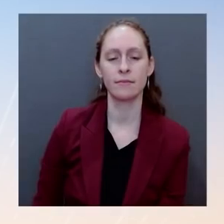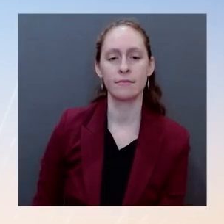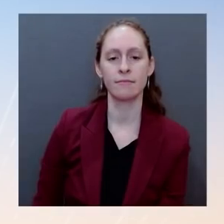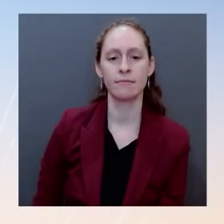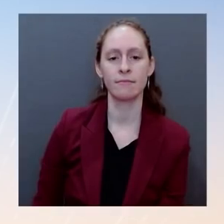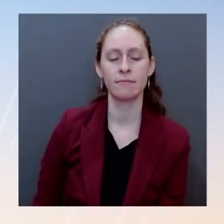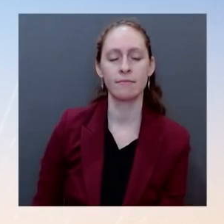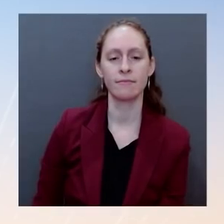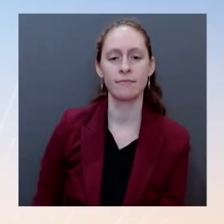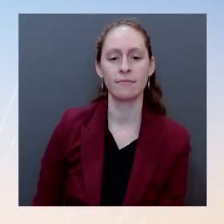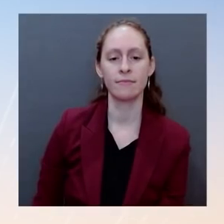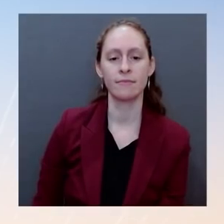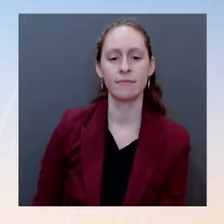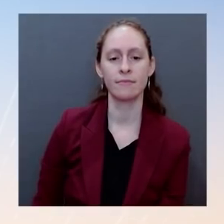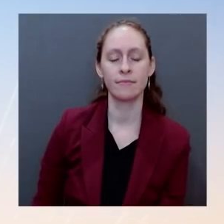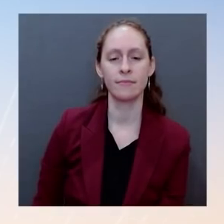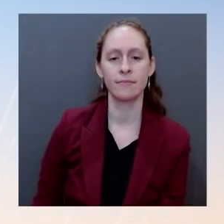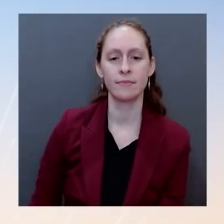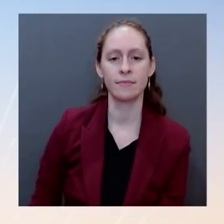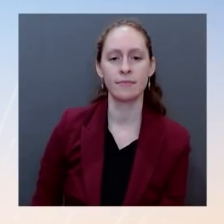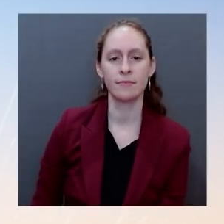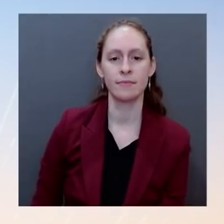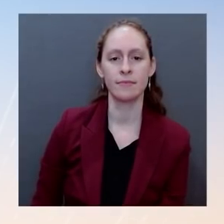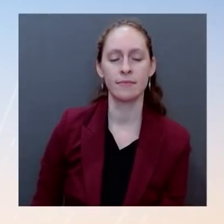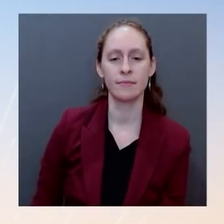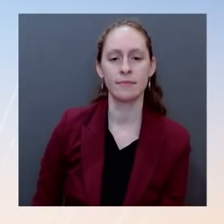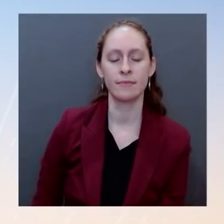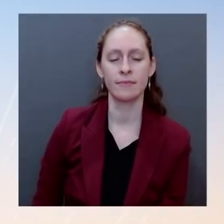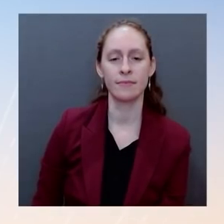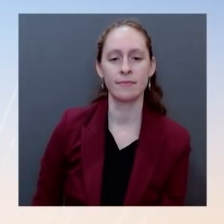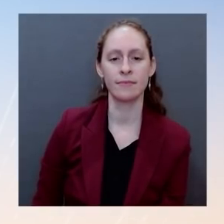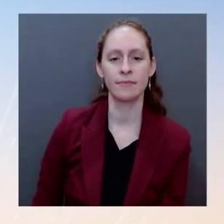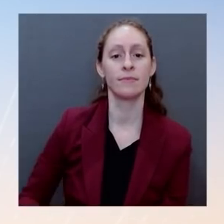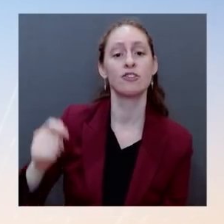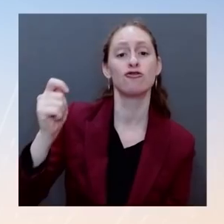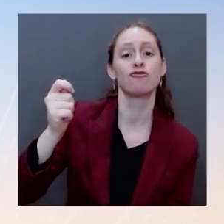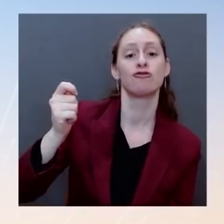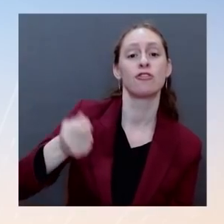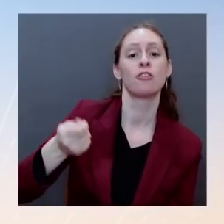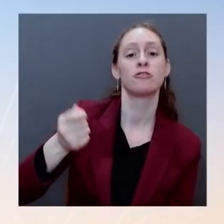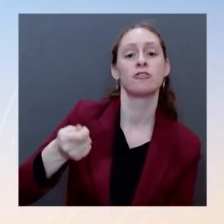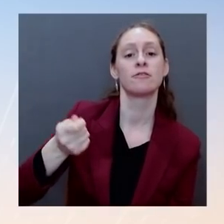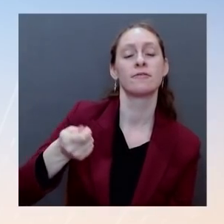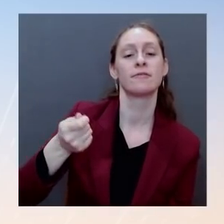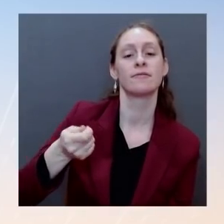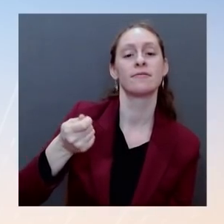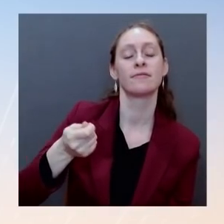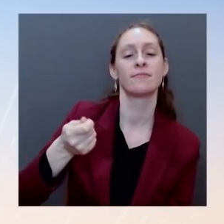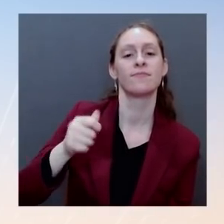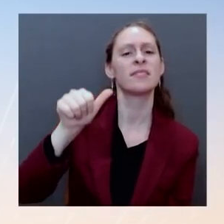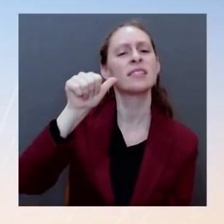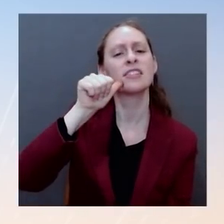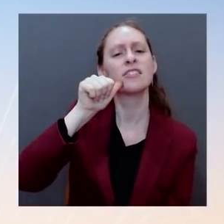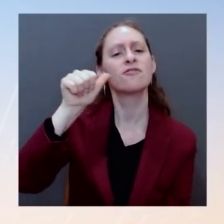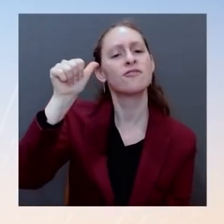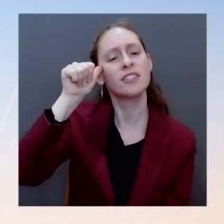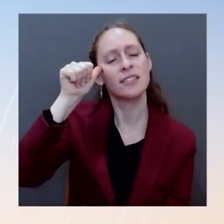essentially clearing the way for it to go forward. I'm ask- -- wondering whether you have a view on that. And in particular, that case is seeking to essentially break up the company --